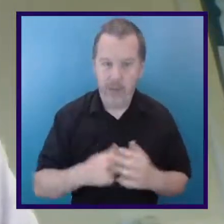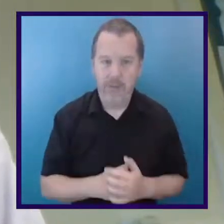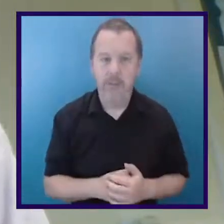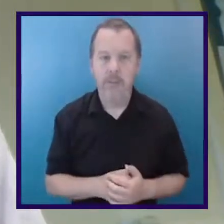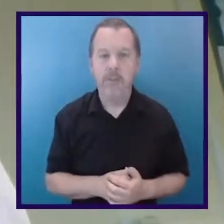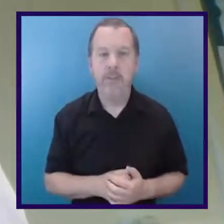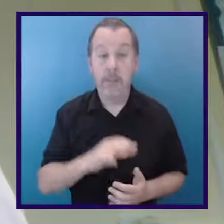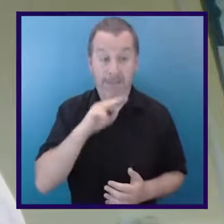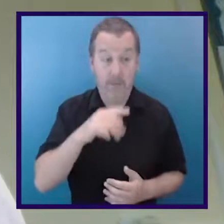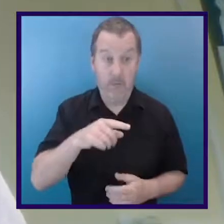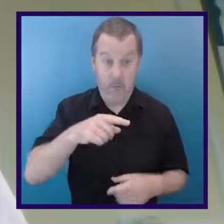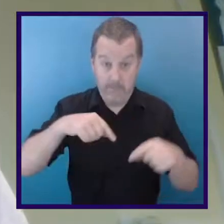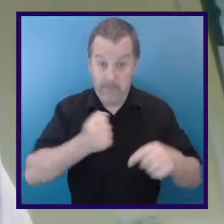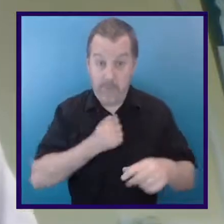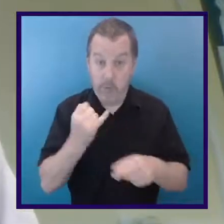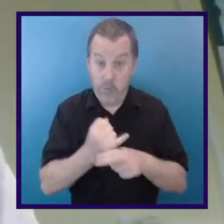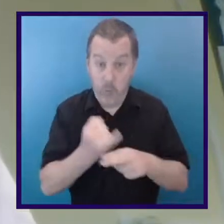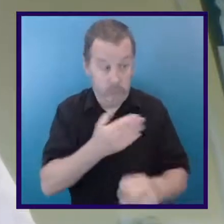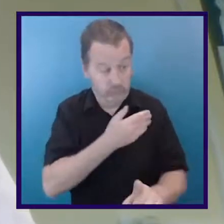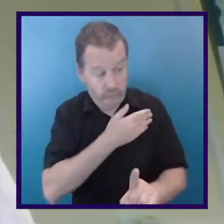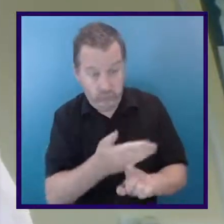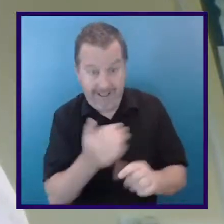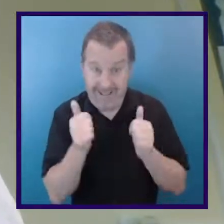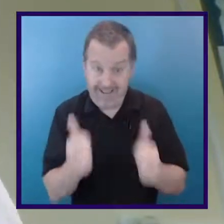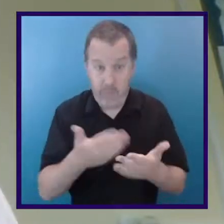And because we had been learning Spanish, a lot of our children were able to converse